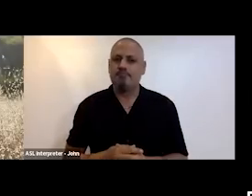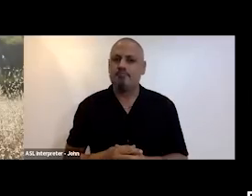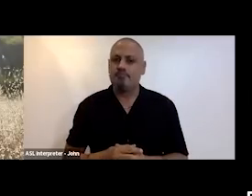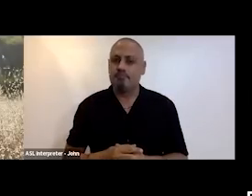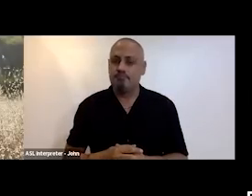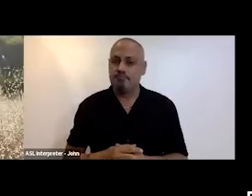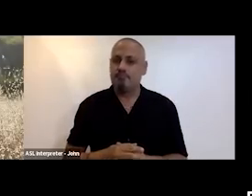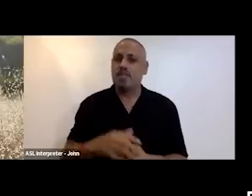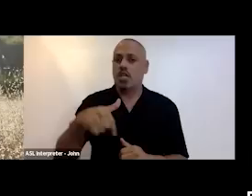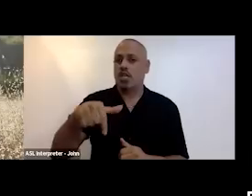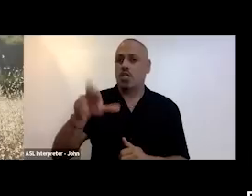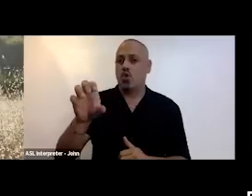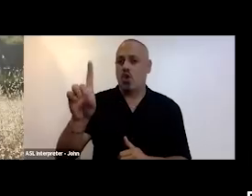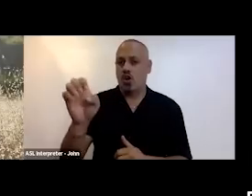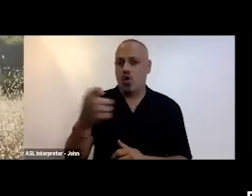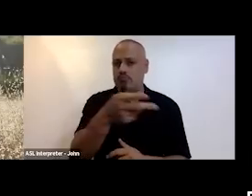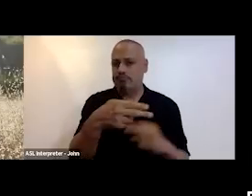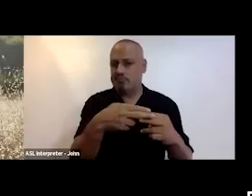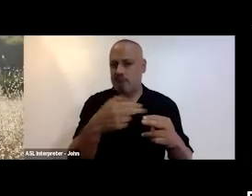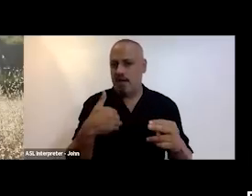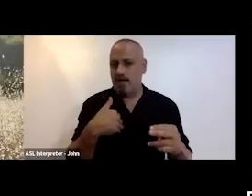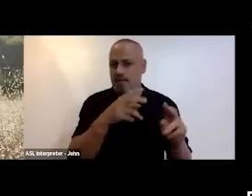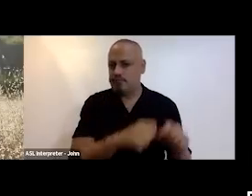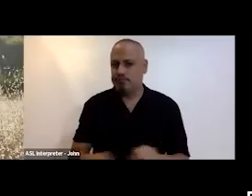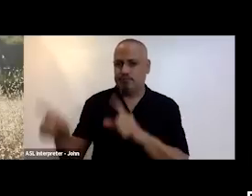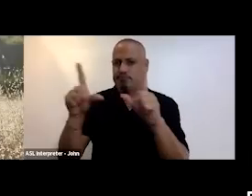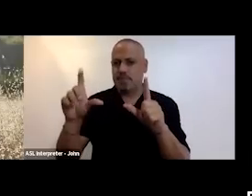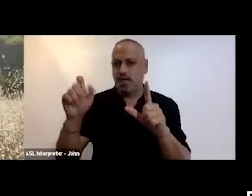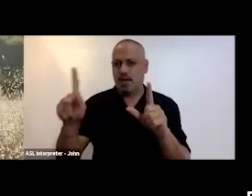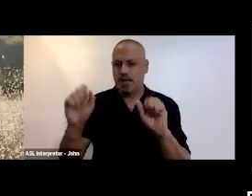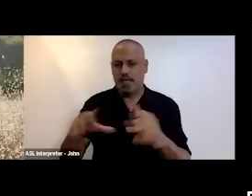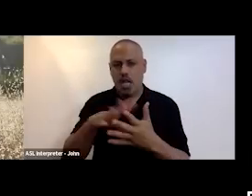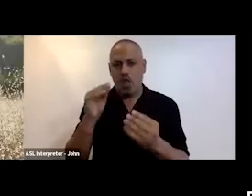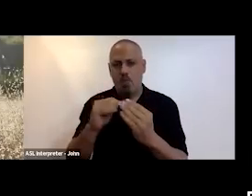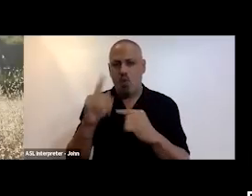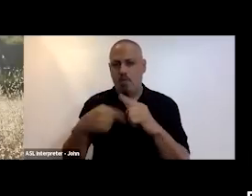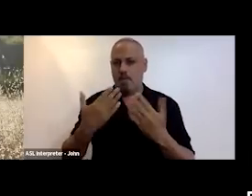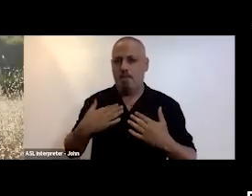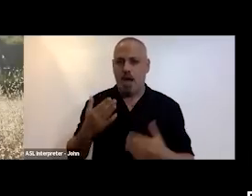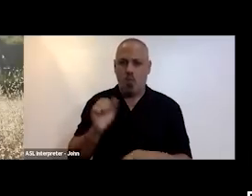So the QR codes on the slides, they take you to some links where you can learn a little bit more about my work.